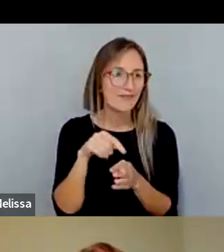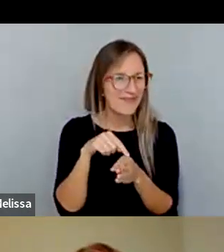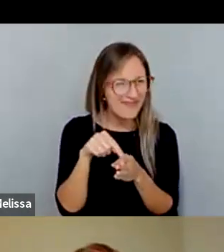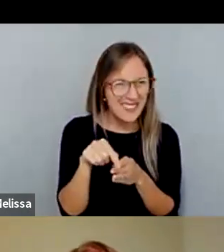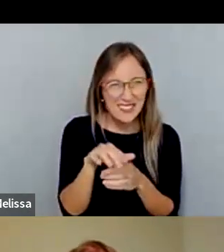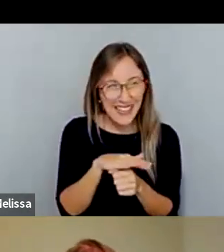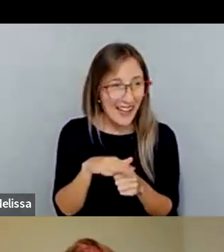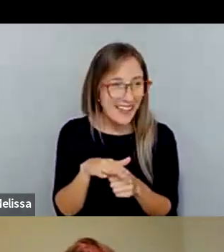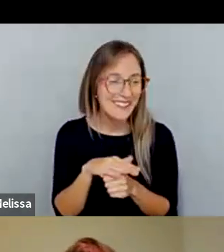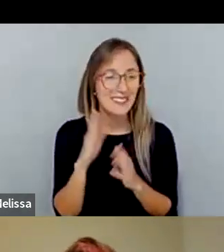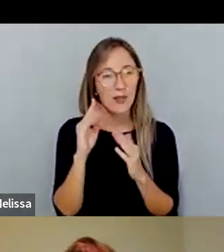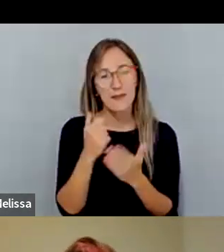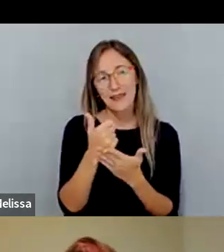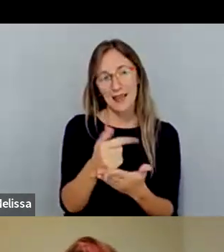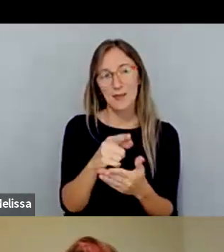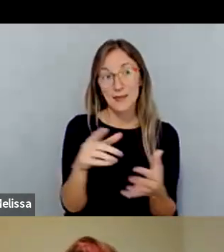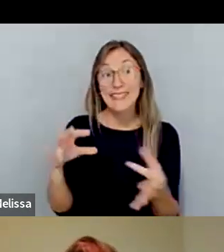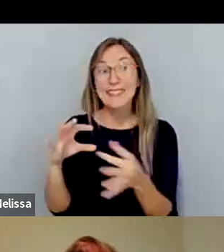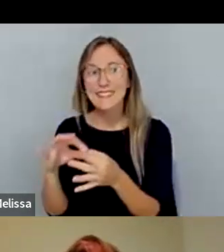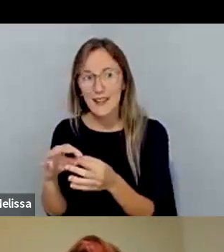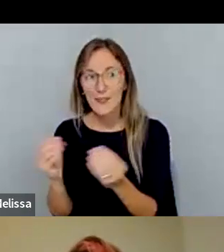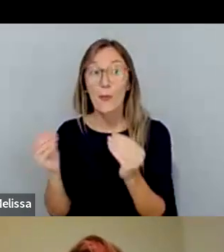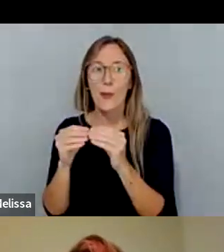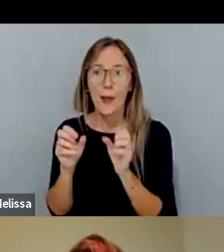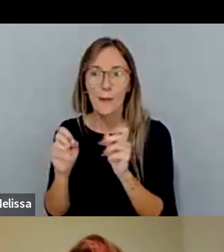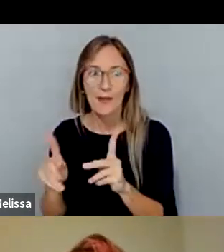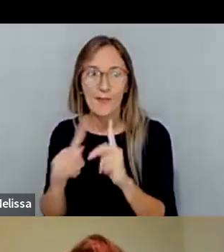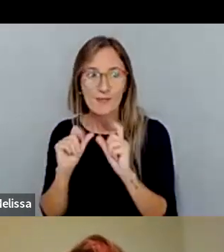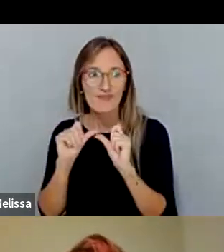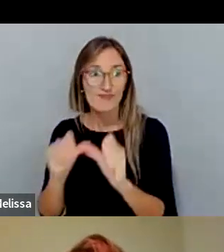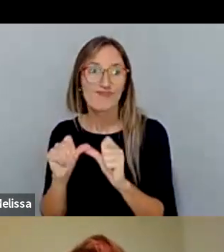the time for young leaders to be a part of what is happening, and now we